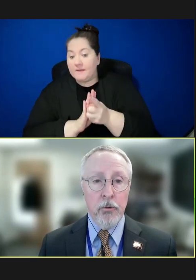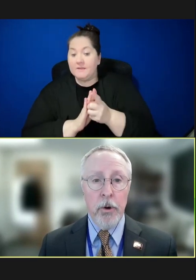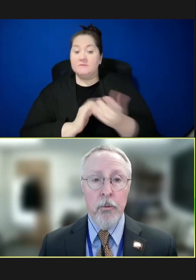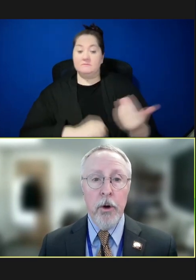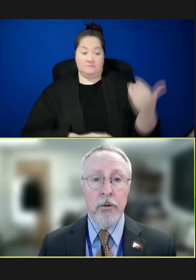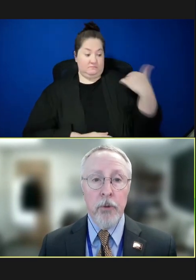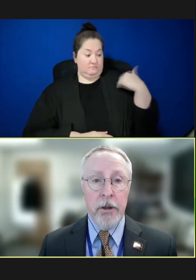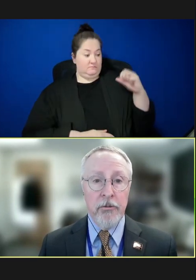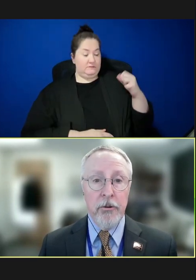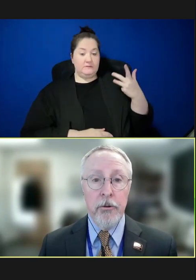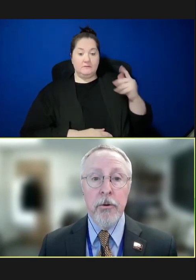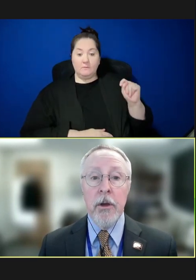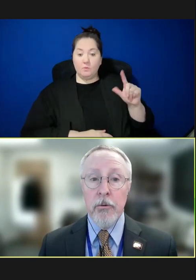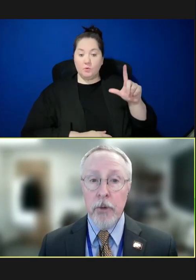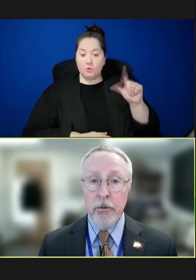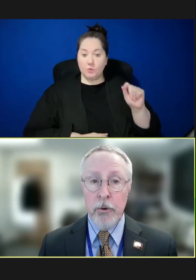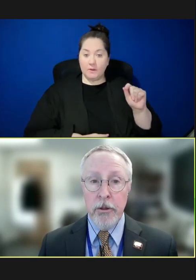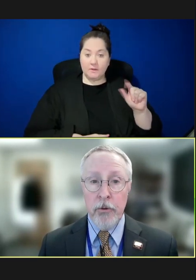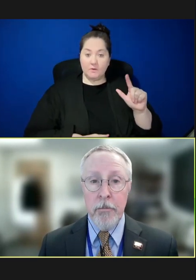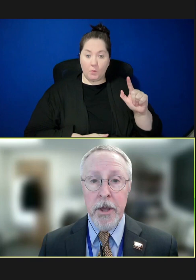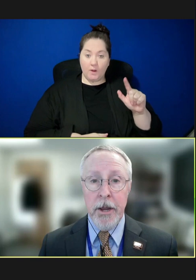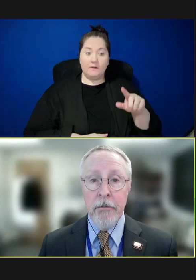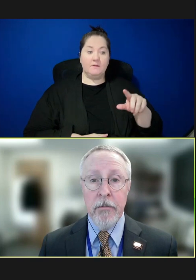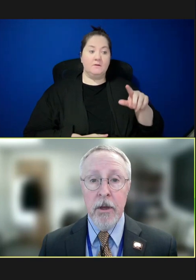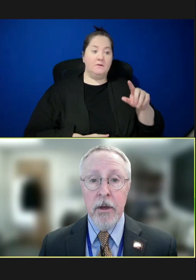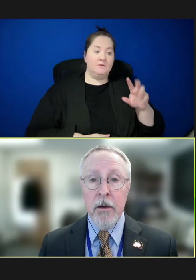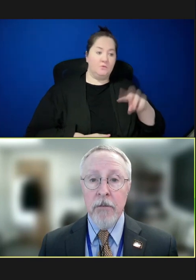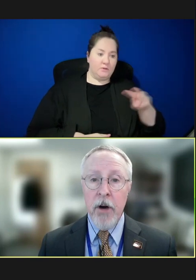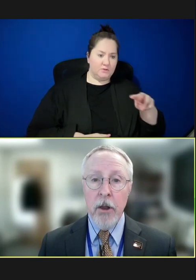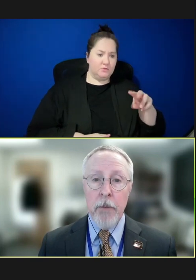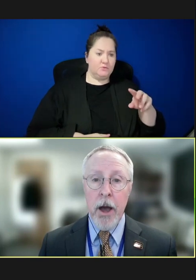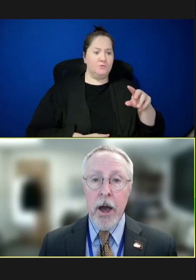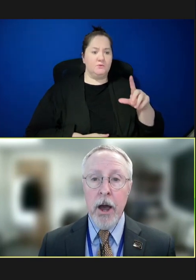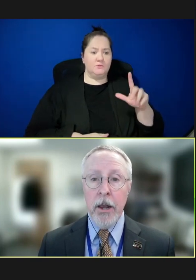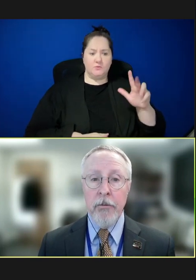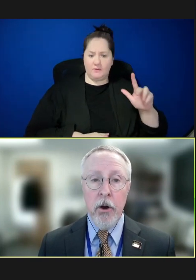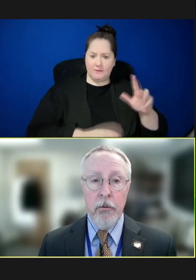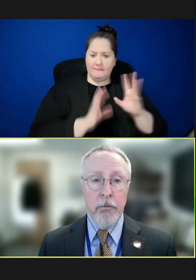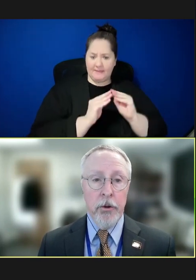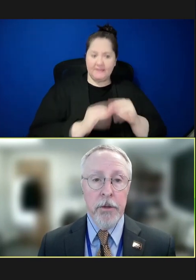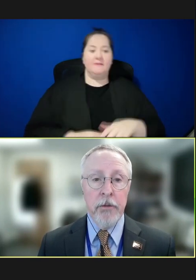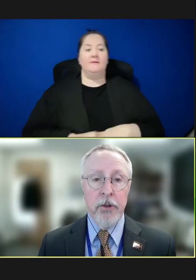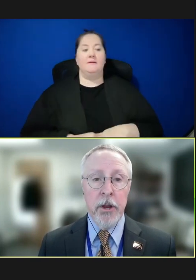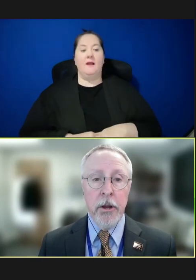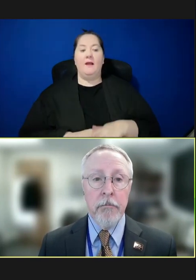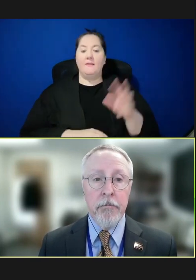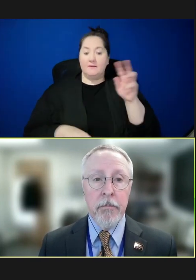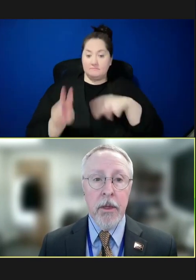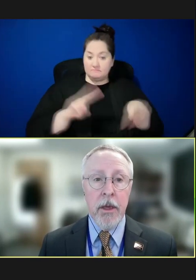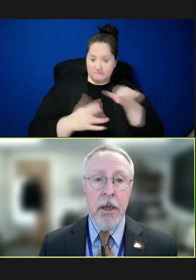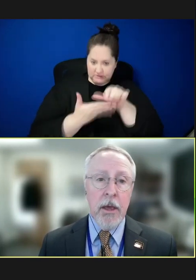21 to 22, 2023 meeting, followed by a high-level overview of the agenda.